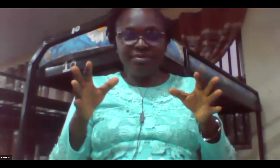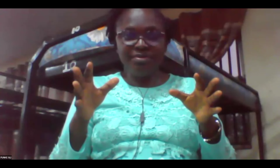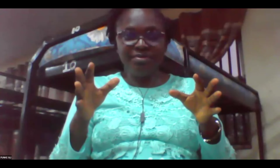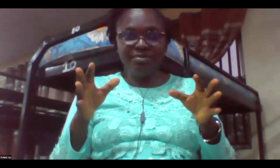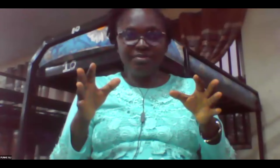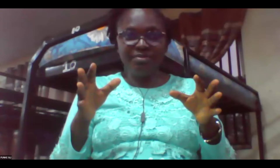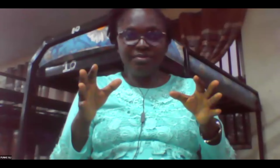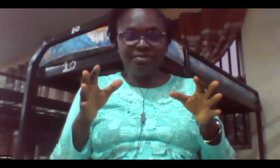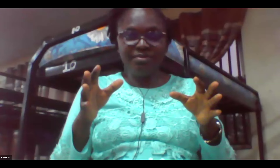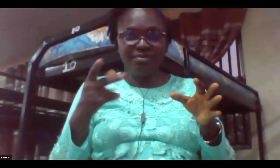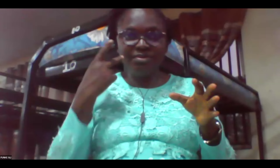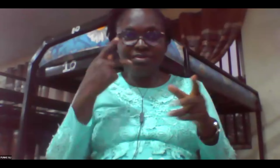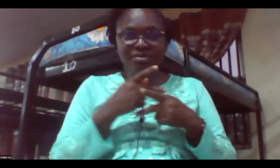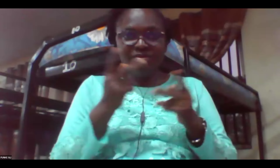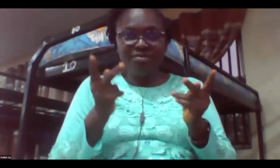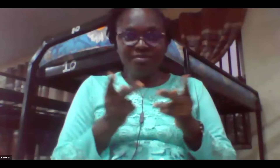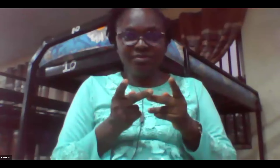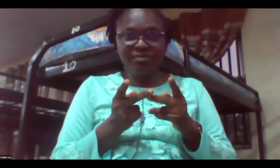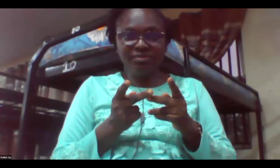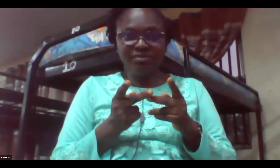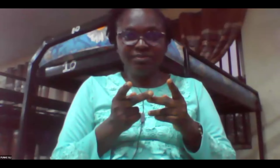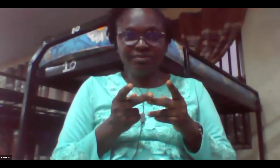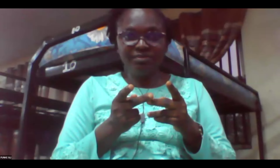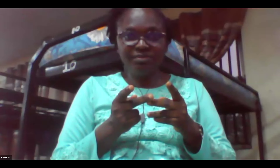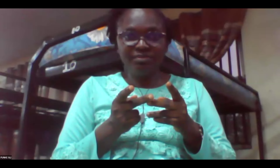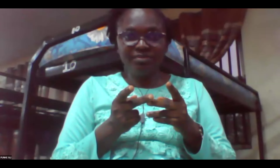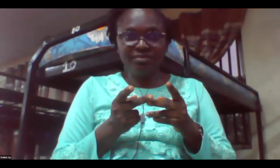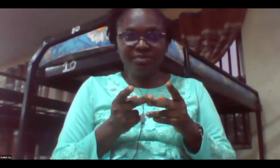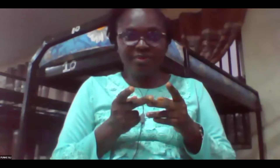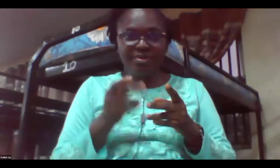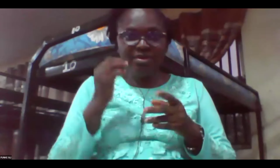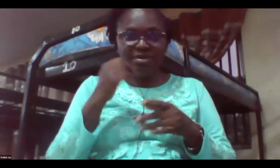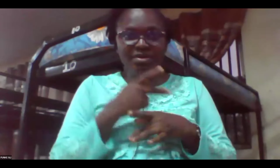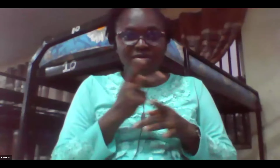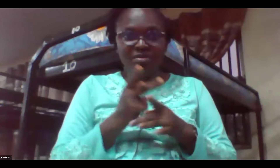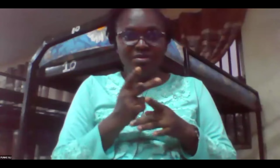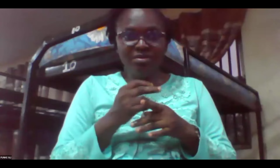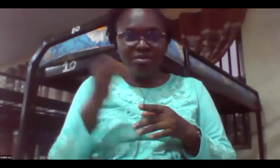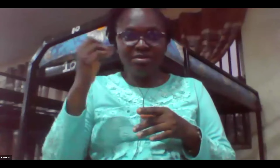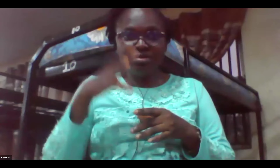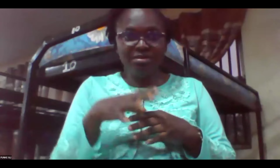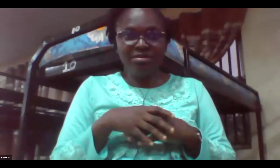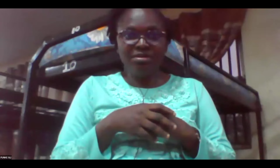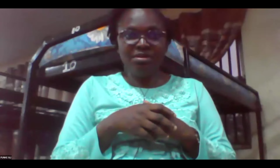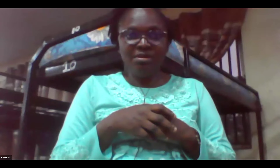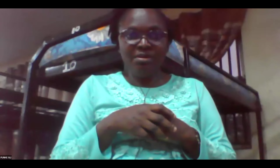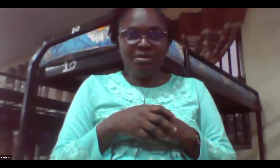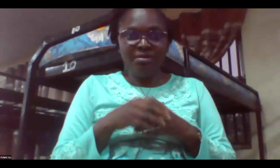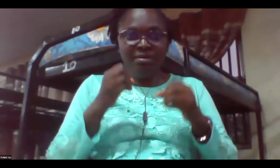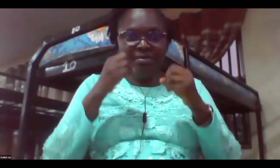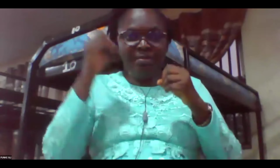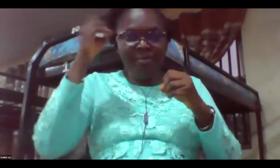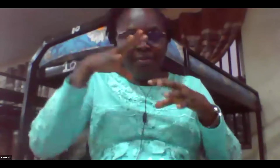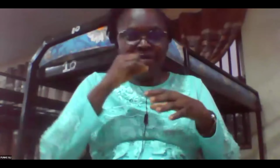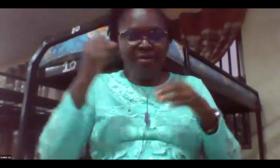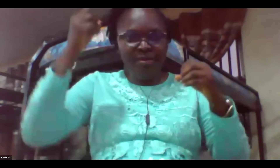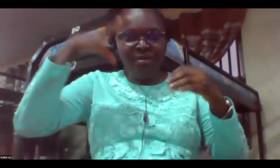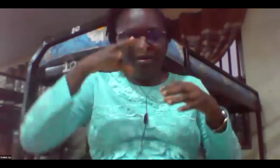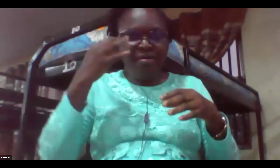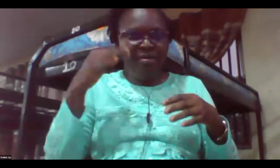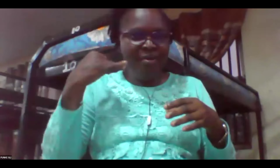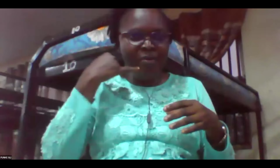you see a place that is where you can reduce the light which is the brightness of the light of the phone. You reduce it also.